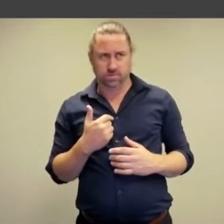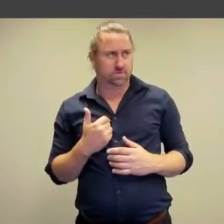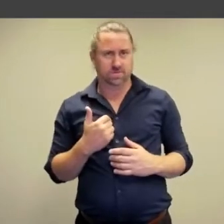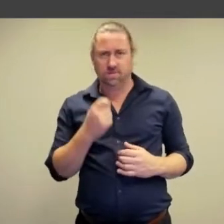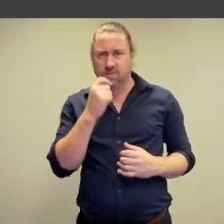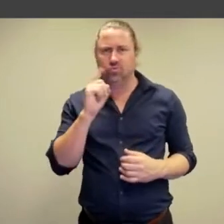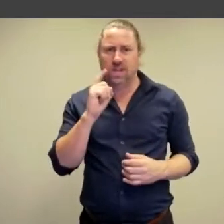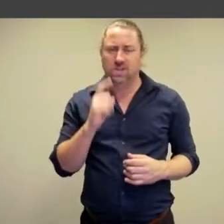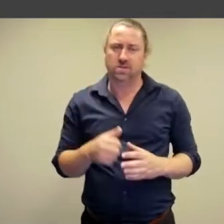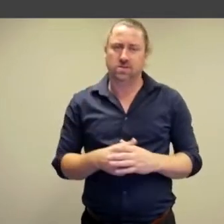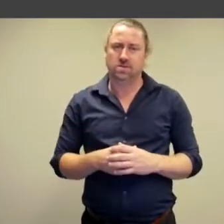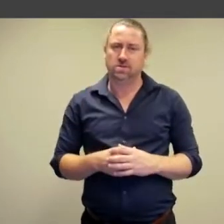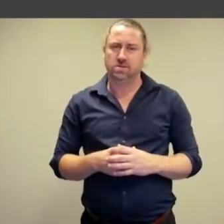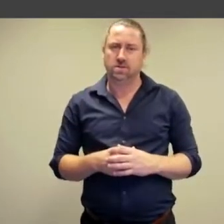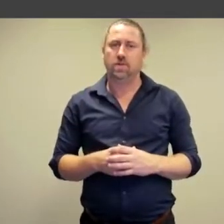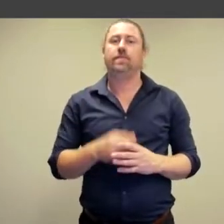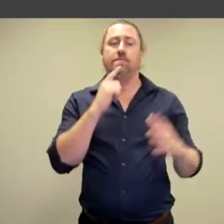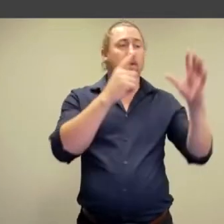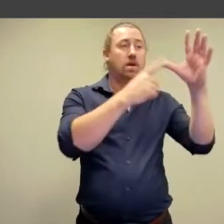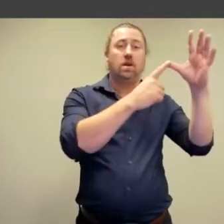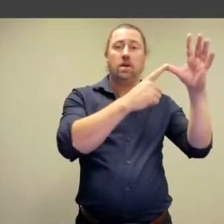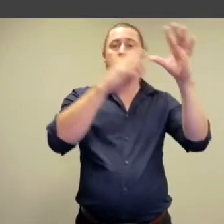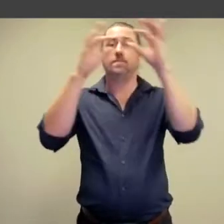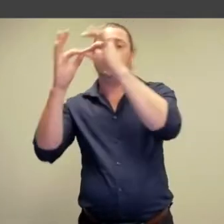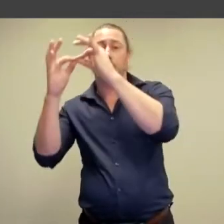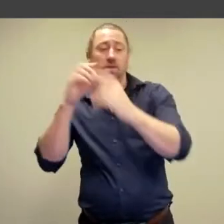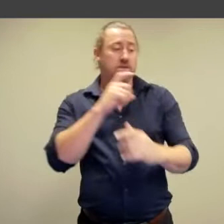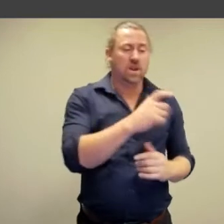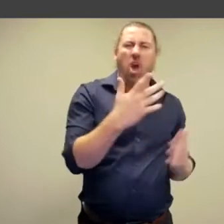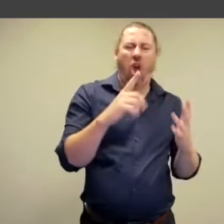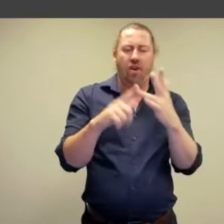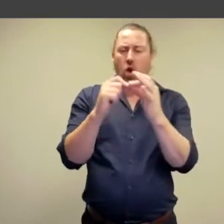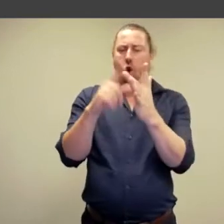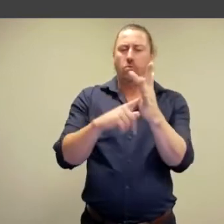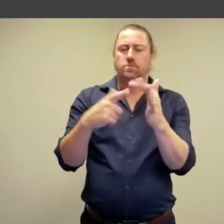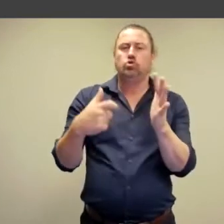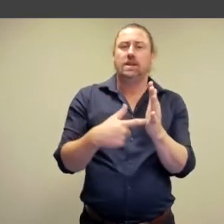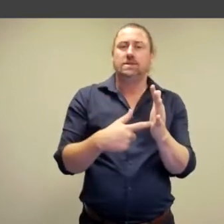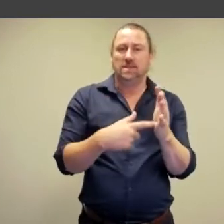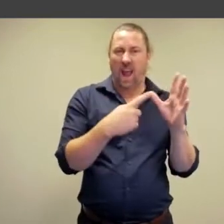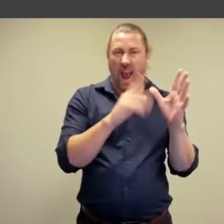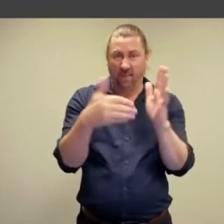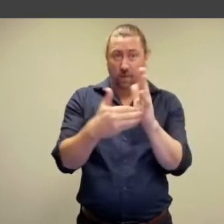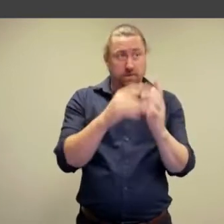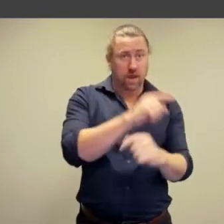are this alphabet of objects